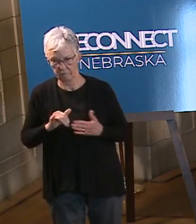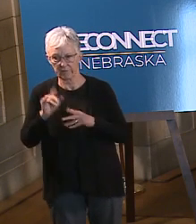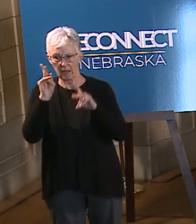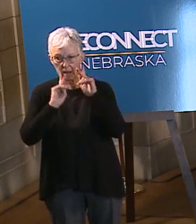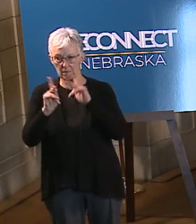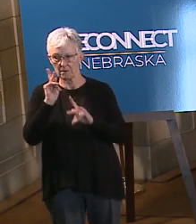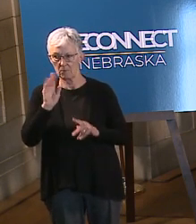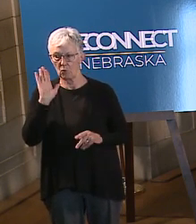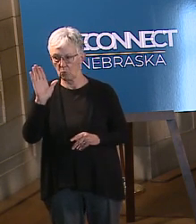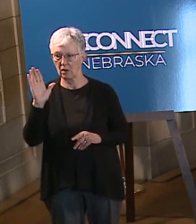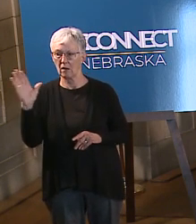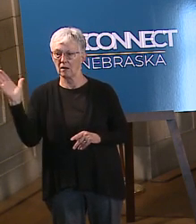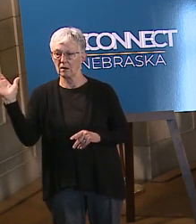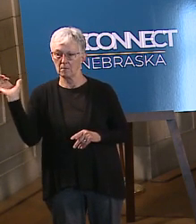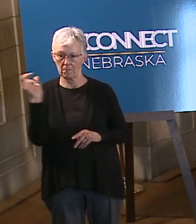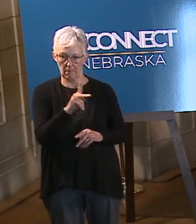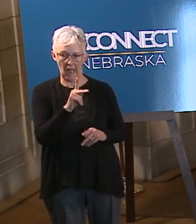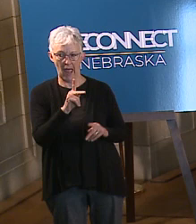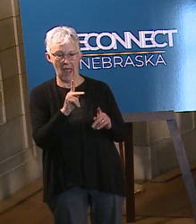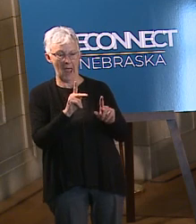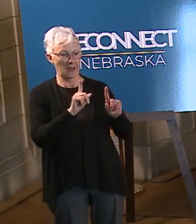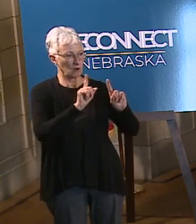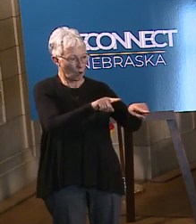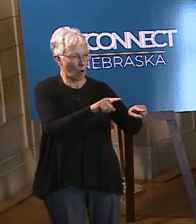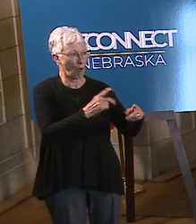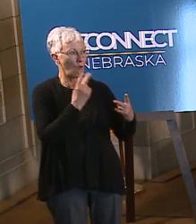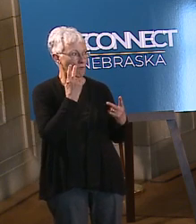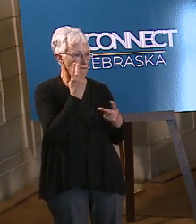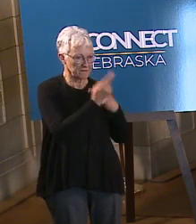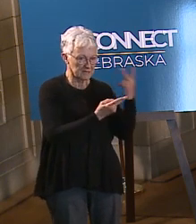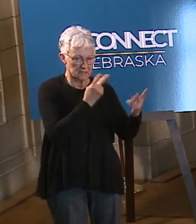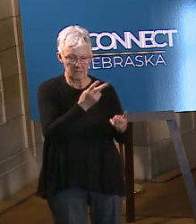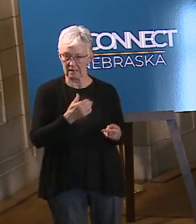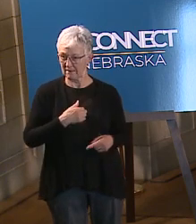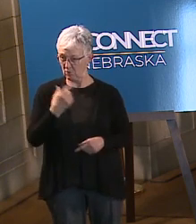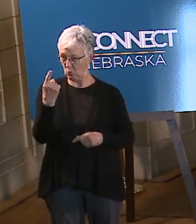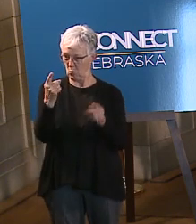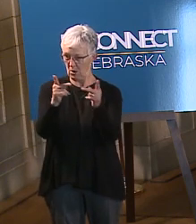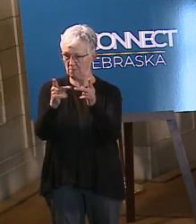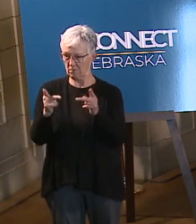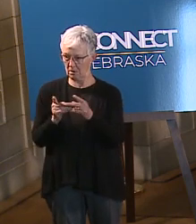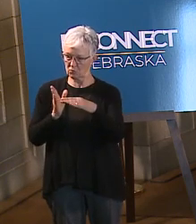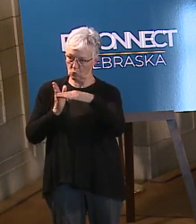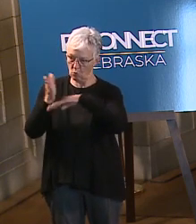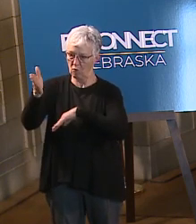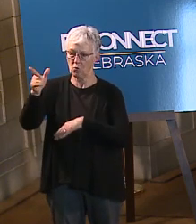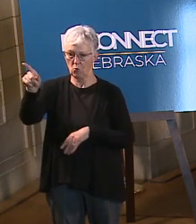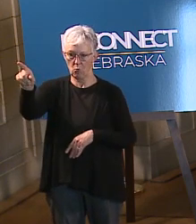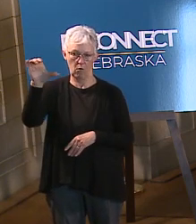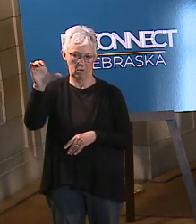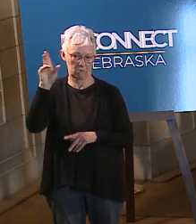BUSINESSES ARE JUST EXCITED THAT